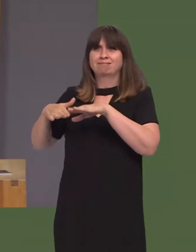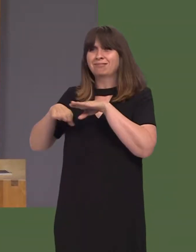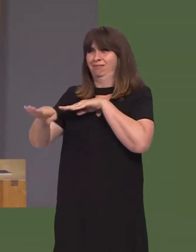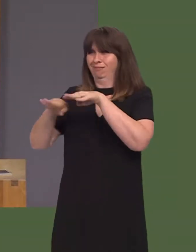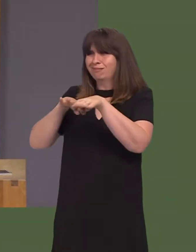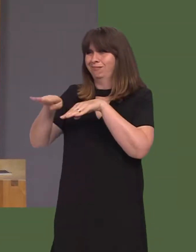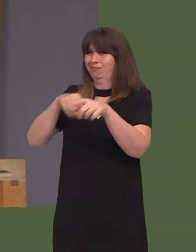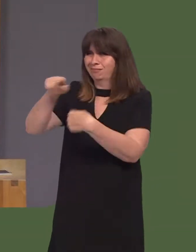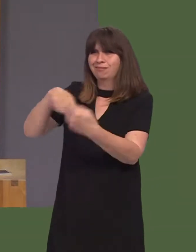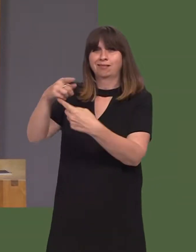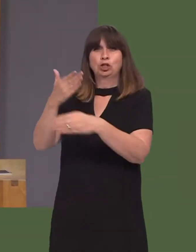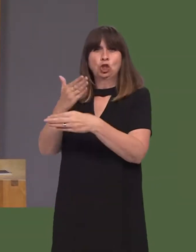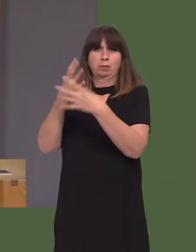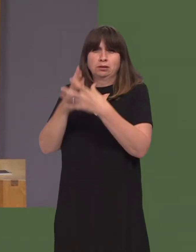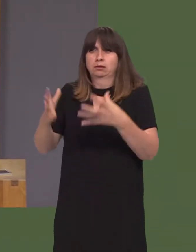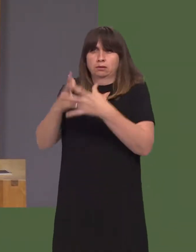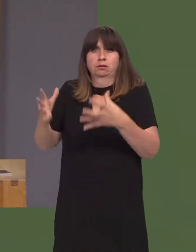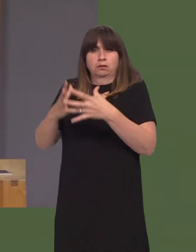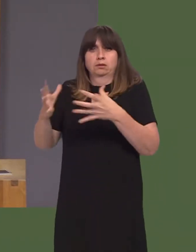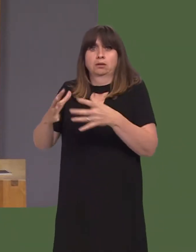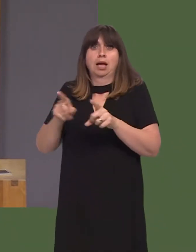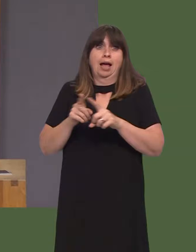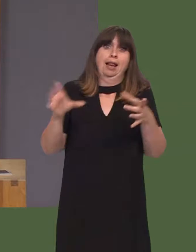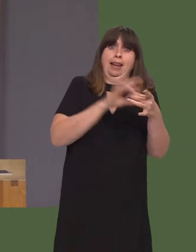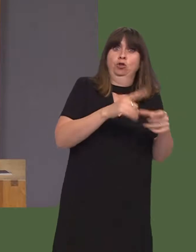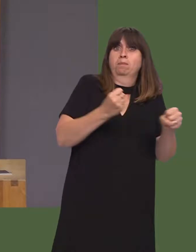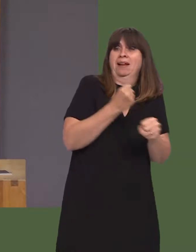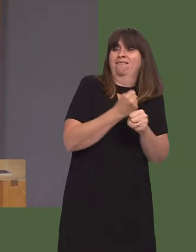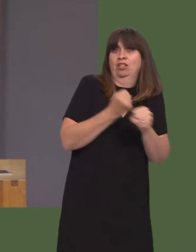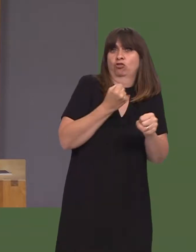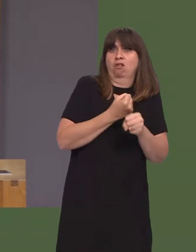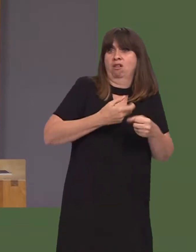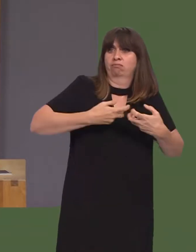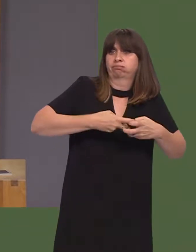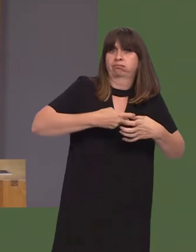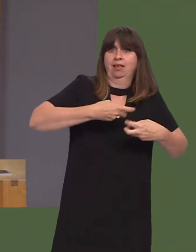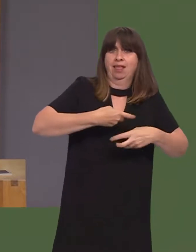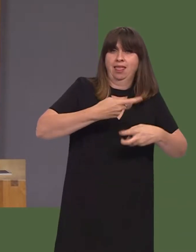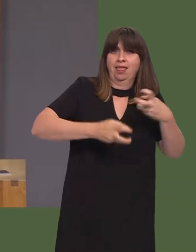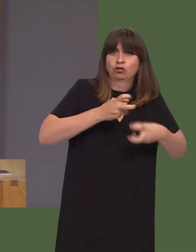firms that would generate jobs in the real economy of manufacturing for many, many years